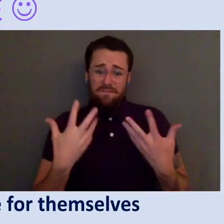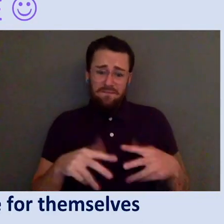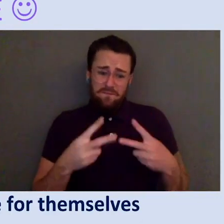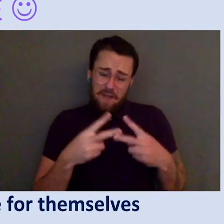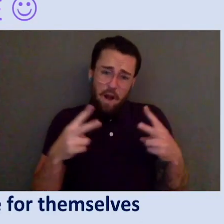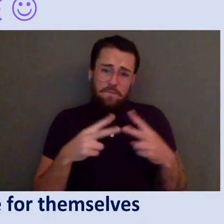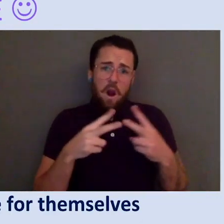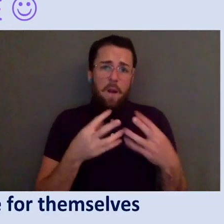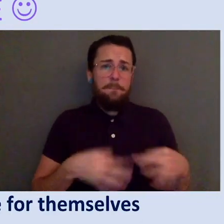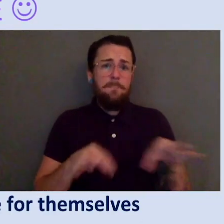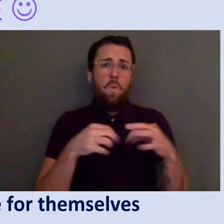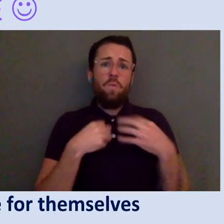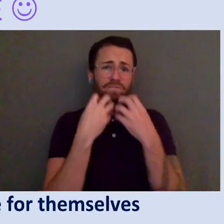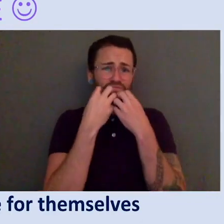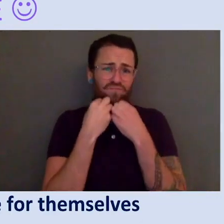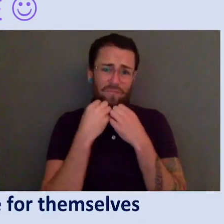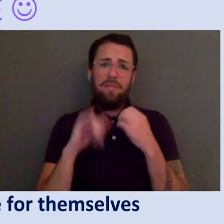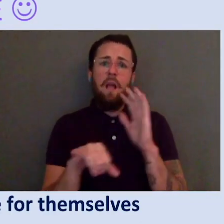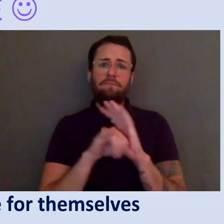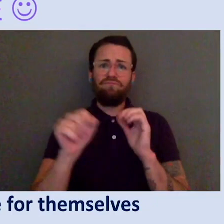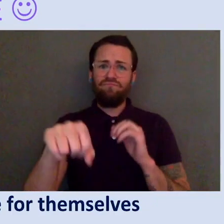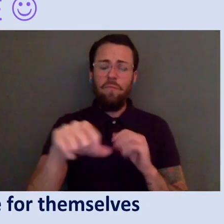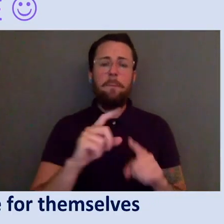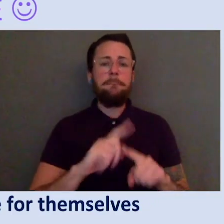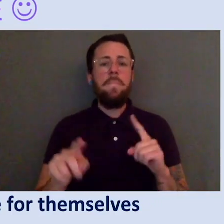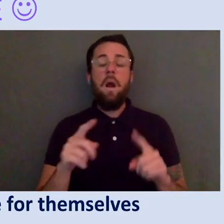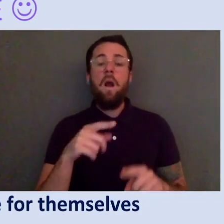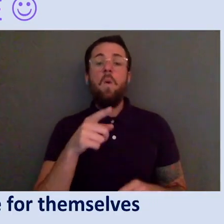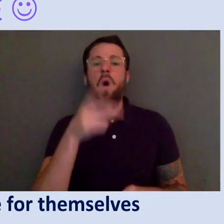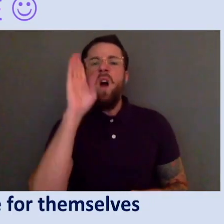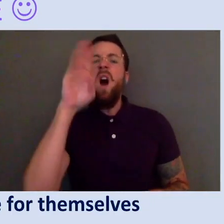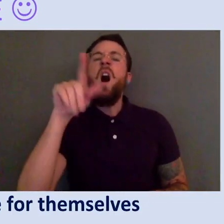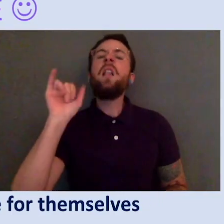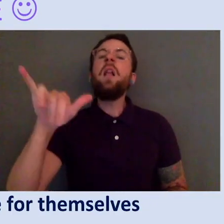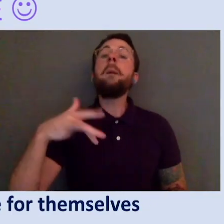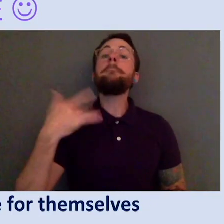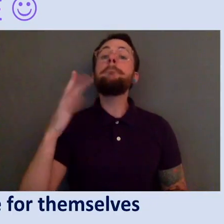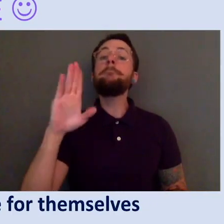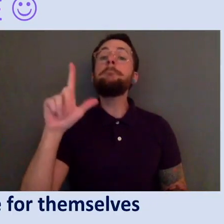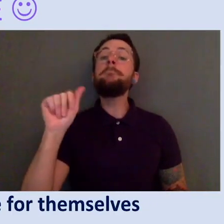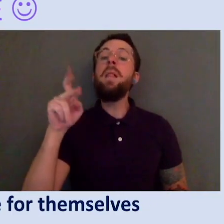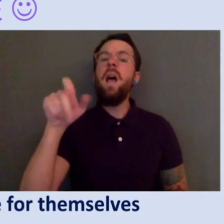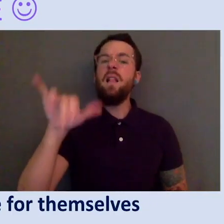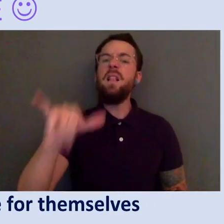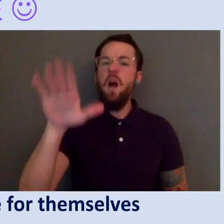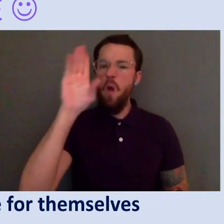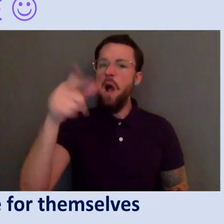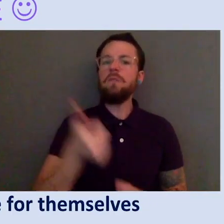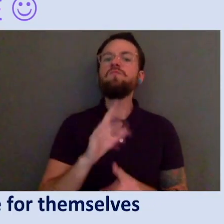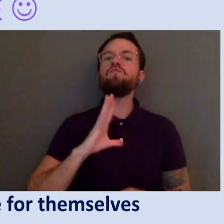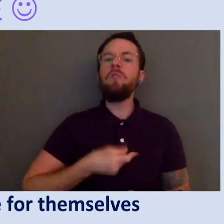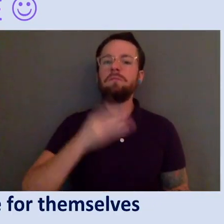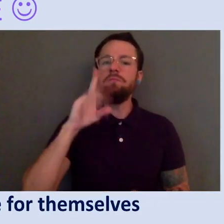To talk about the gender identity, that's a very private thing.